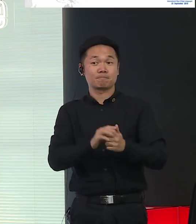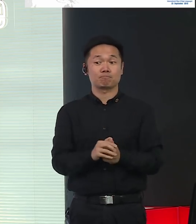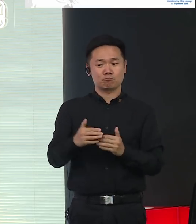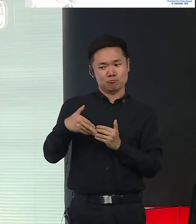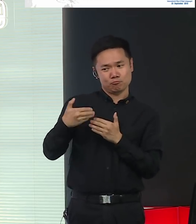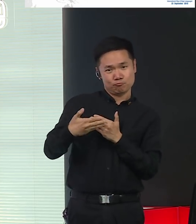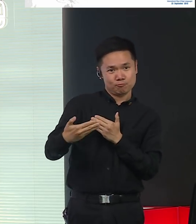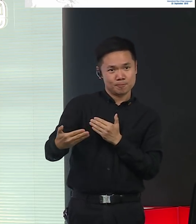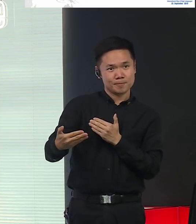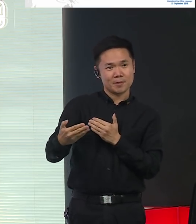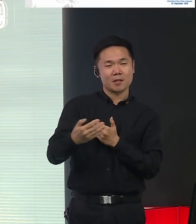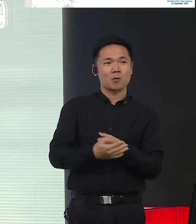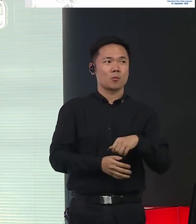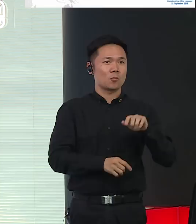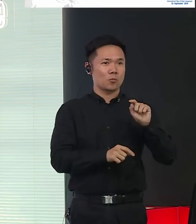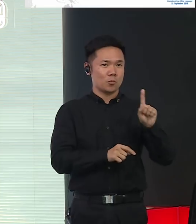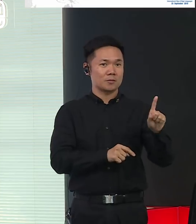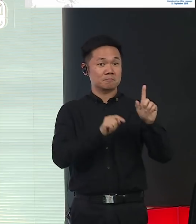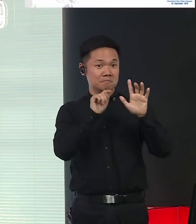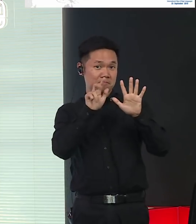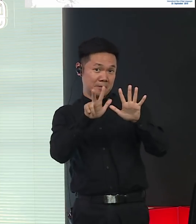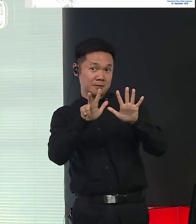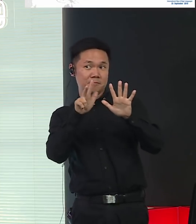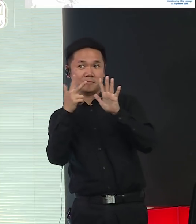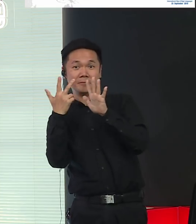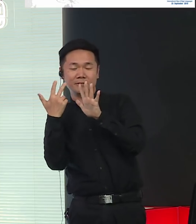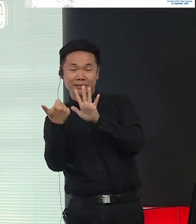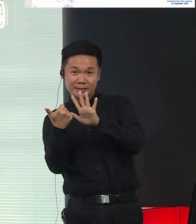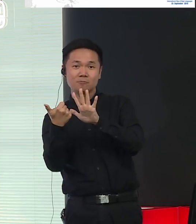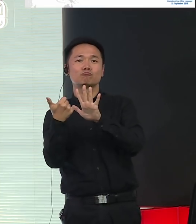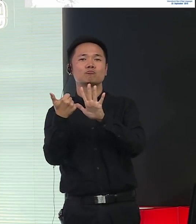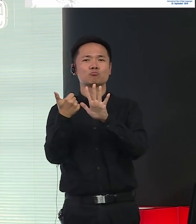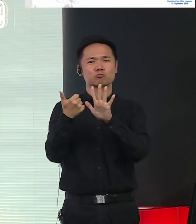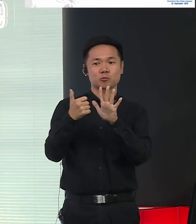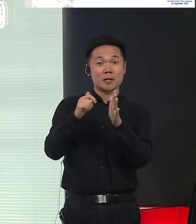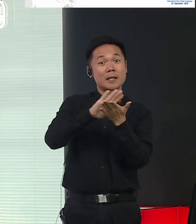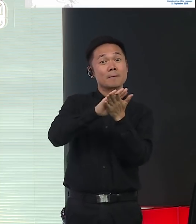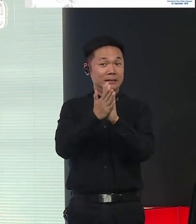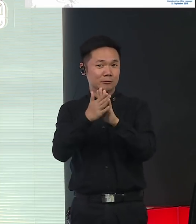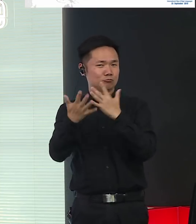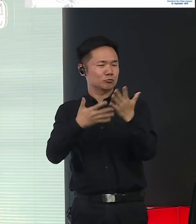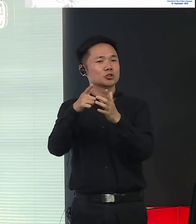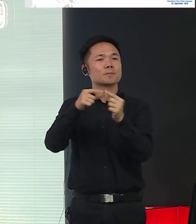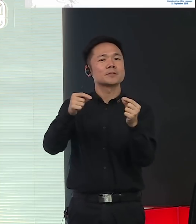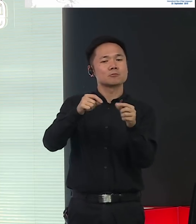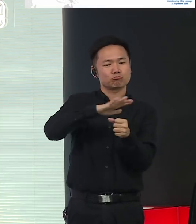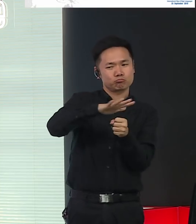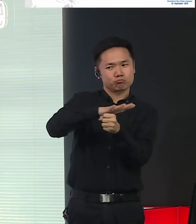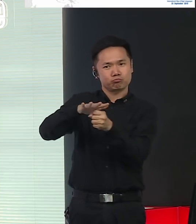One of the change happened in 2013, in October Tottori Prefecture started the ordinance or the bylaw about the sign language.